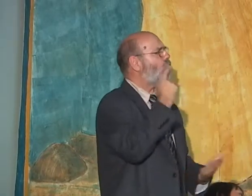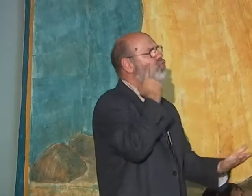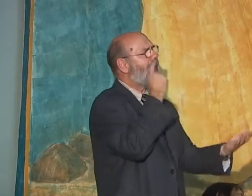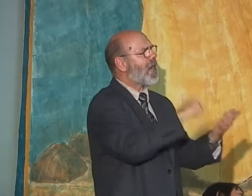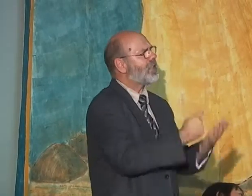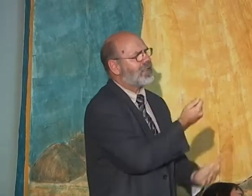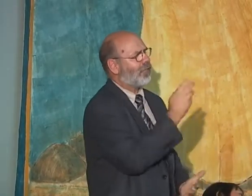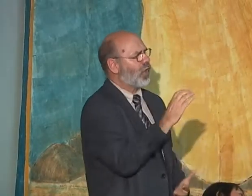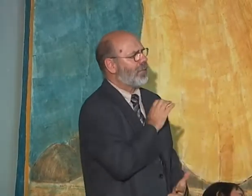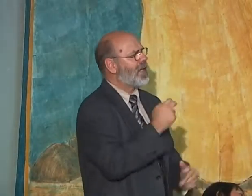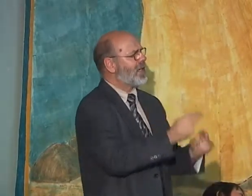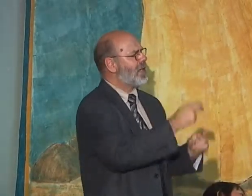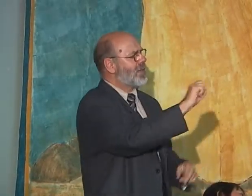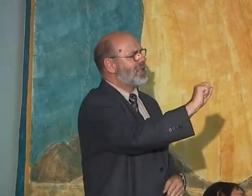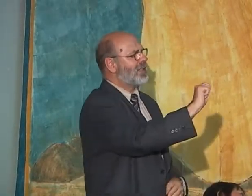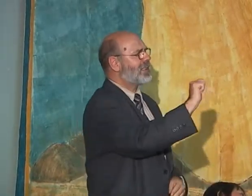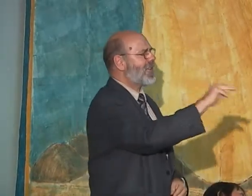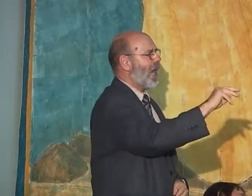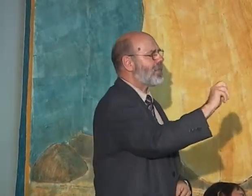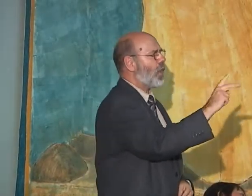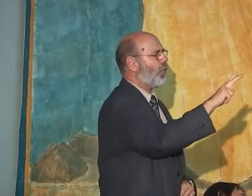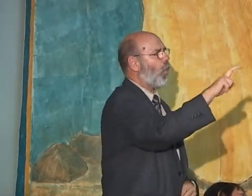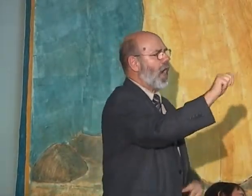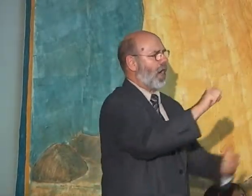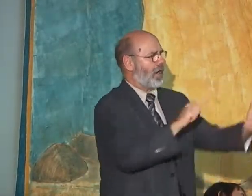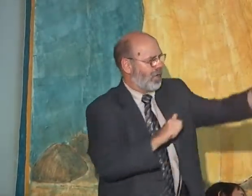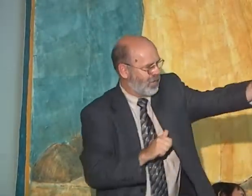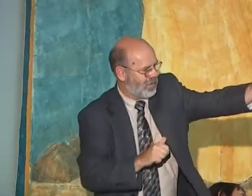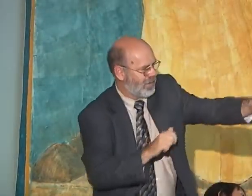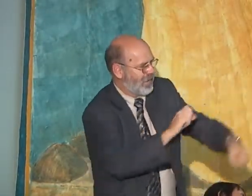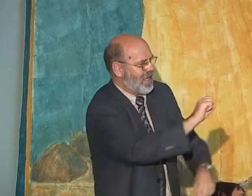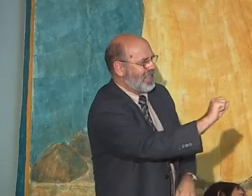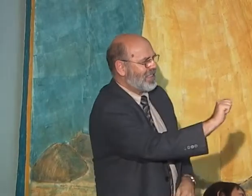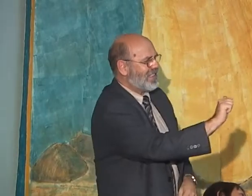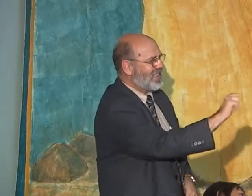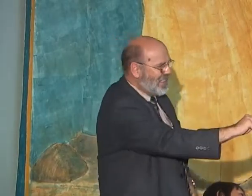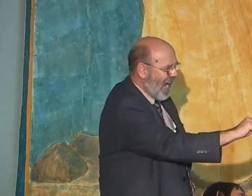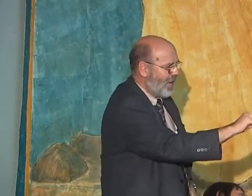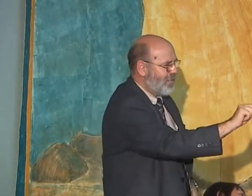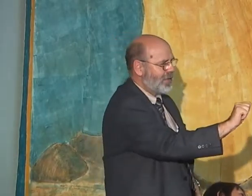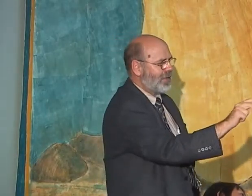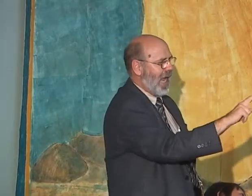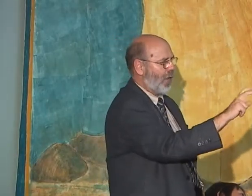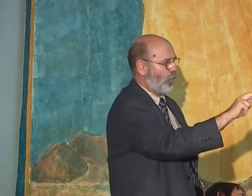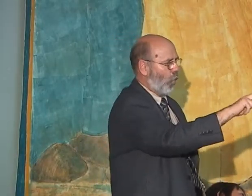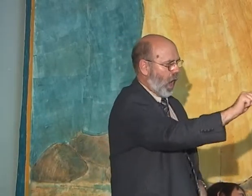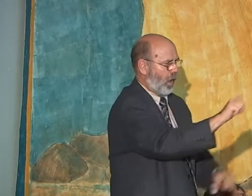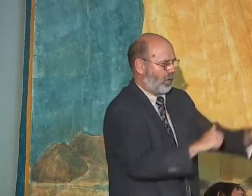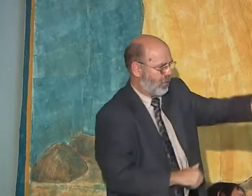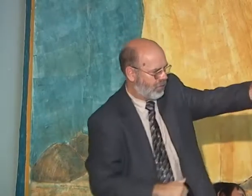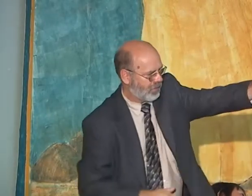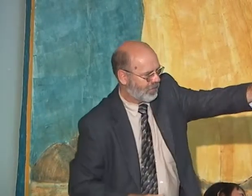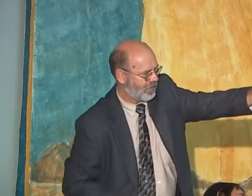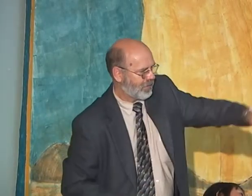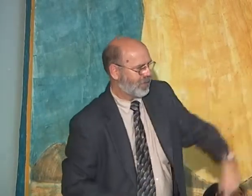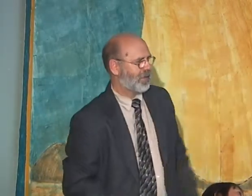Um, so we really wanted to say "Hello" to him, as well. We wanted to recognize Sam, right back here,